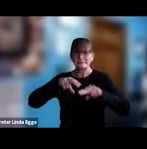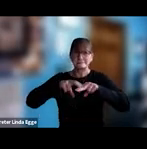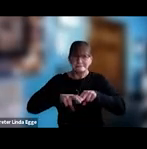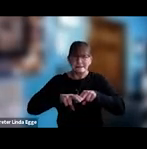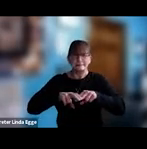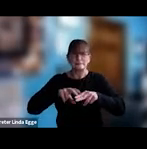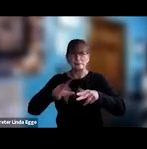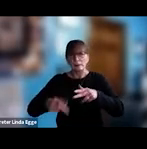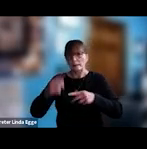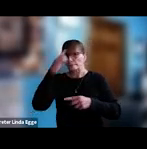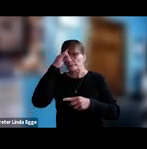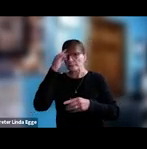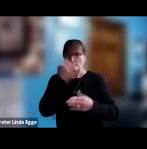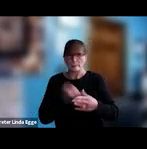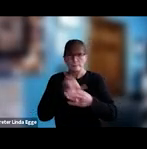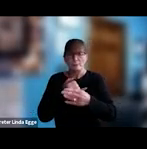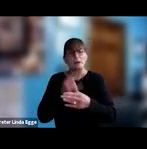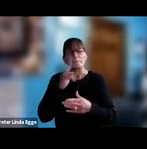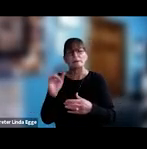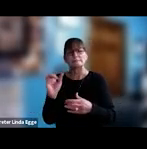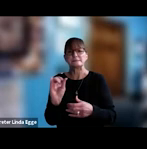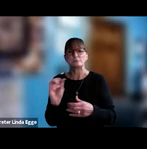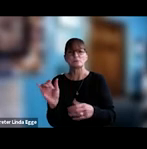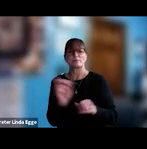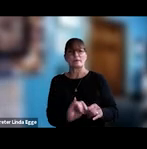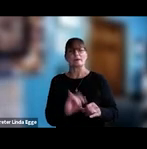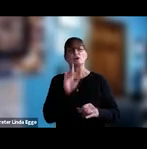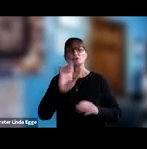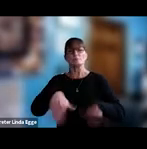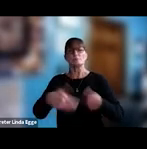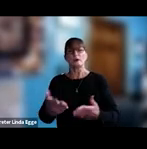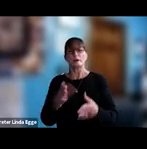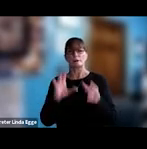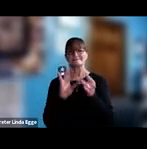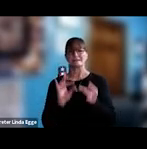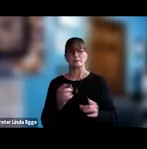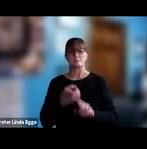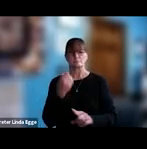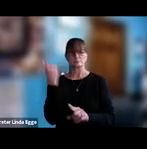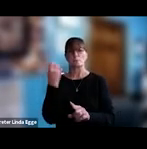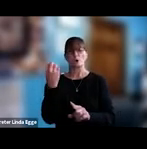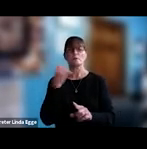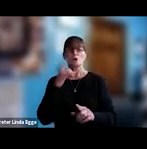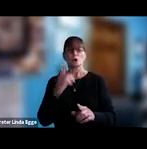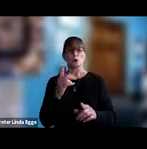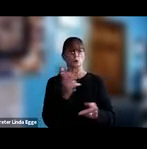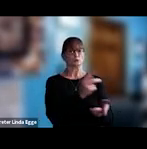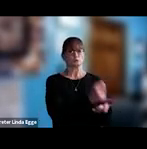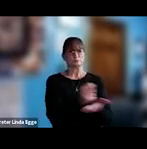mental impairments. It's similar to that, it's just that you're providing us a statement from somebody who treats them, who knows your client